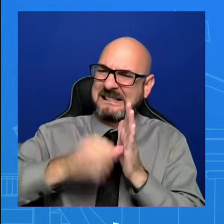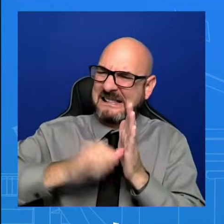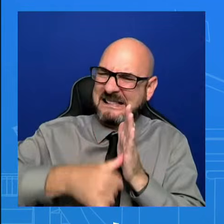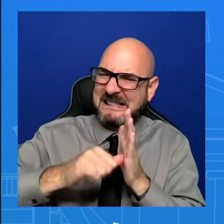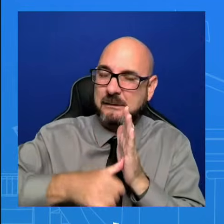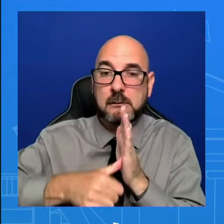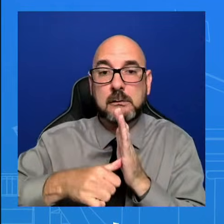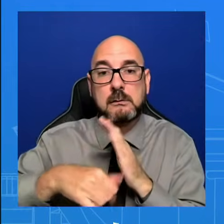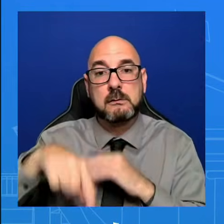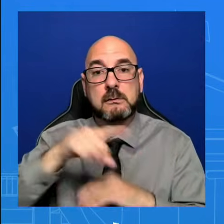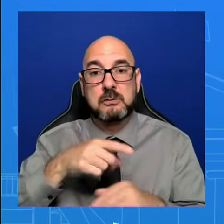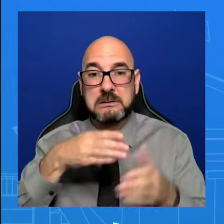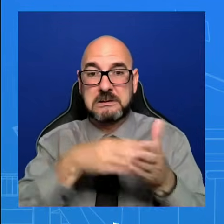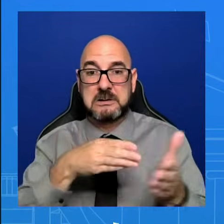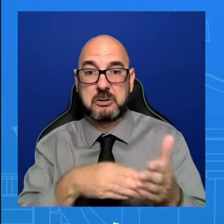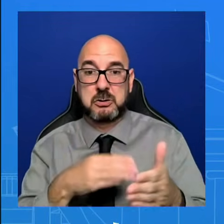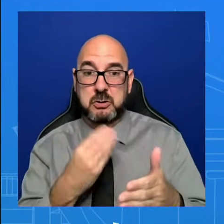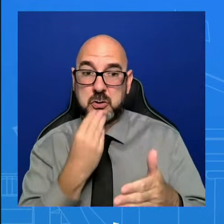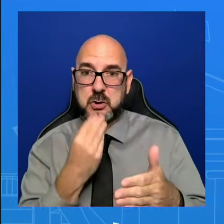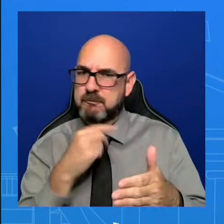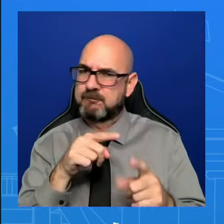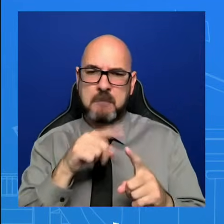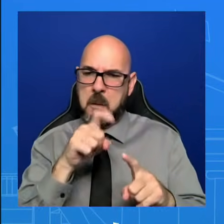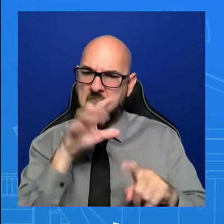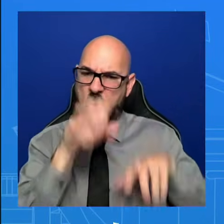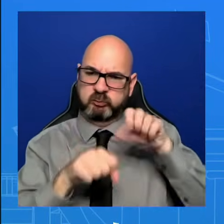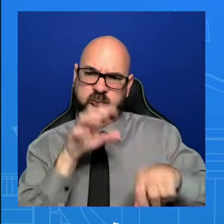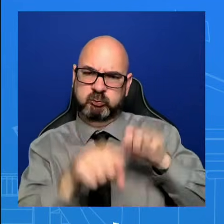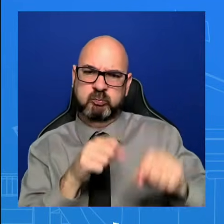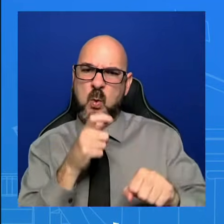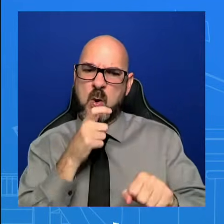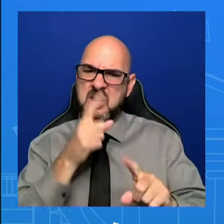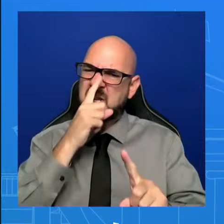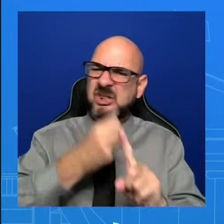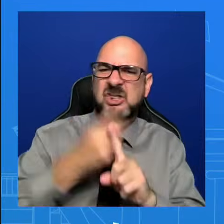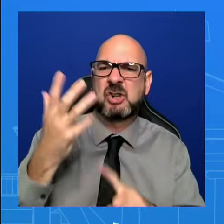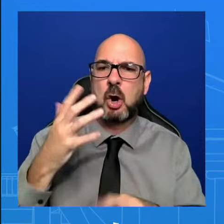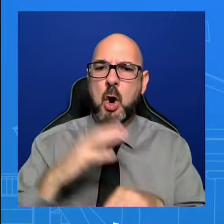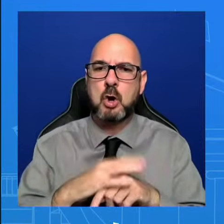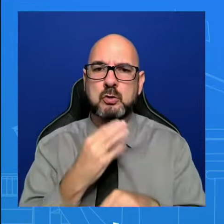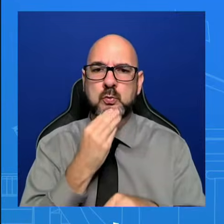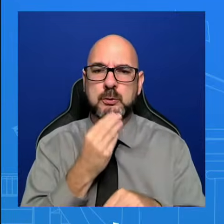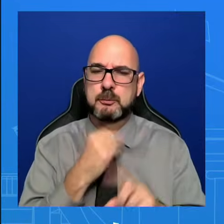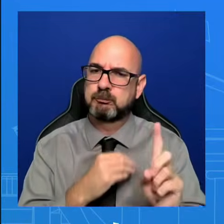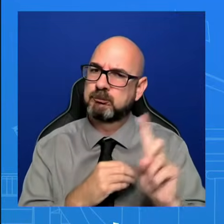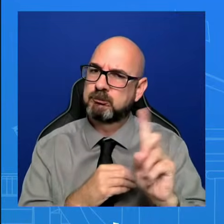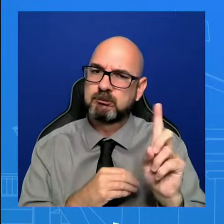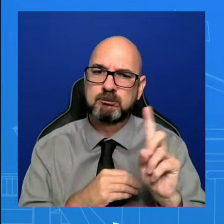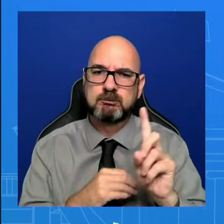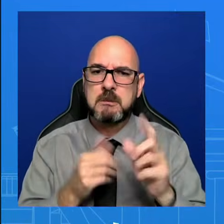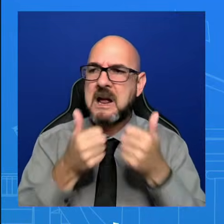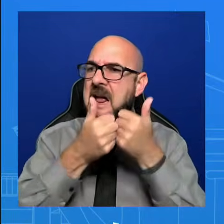It is hate speech, and that should not be allowed -- not on college campuses, not in communities, not in the political discourse.